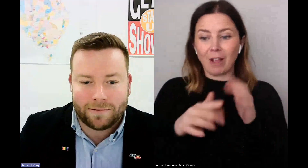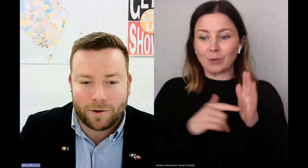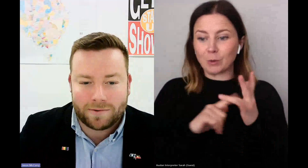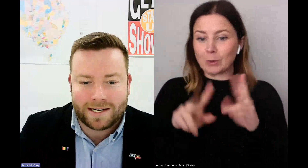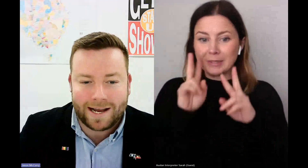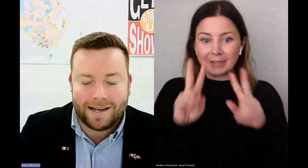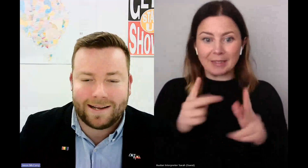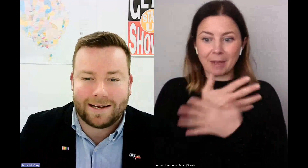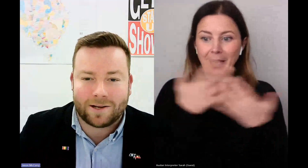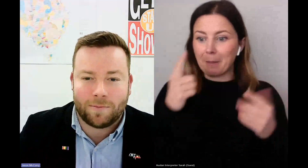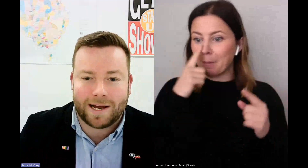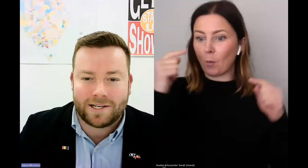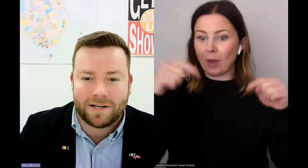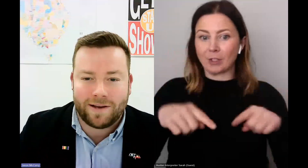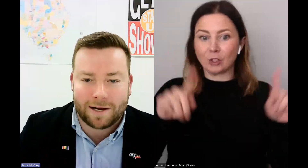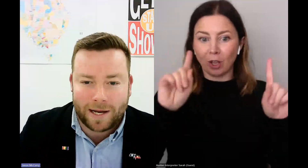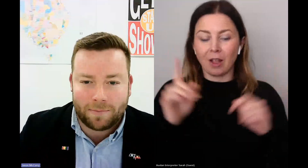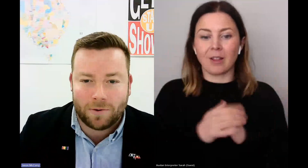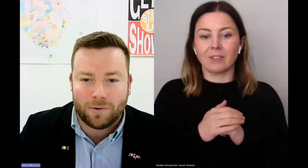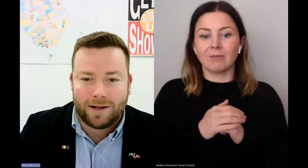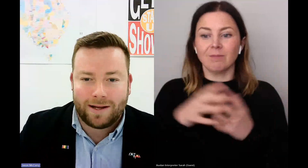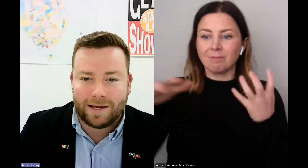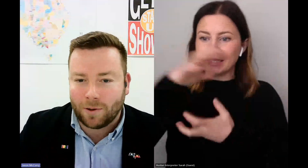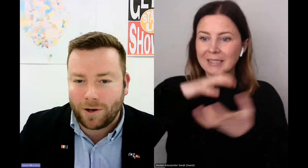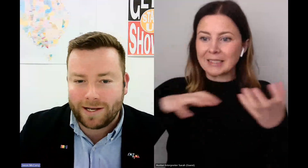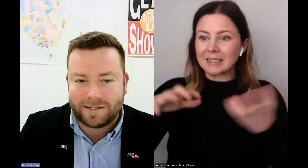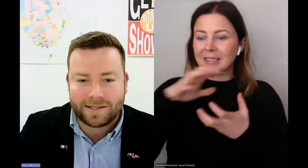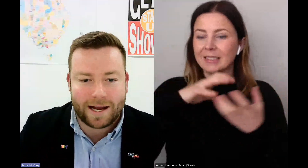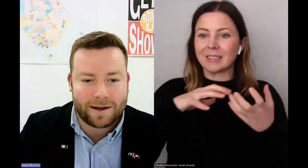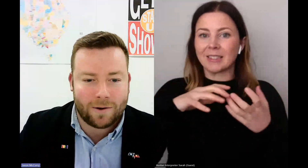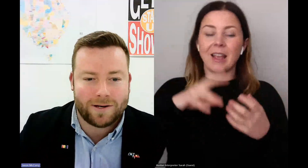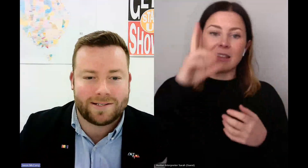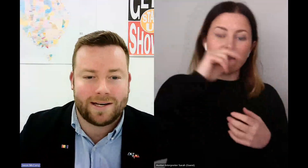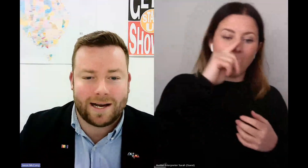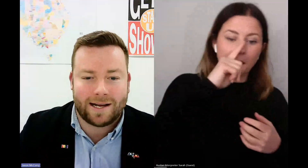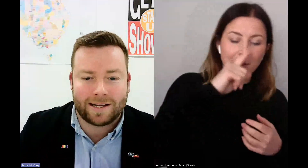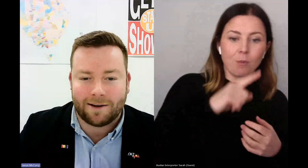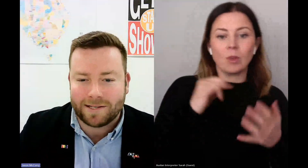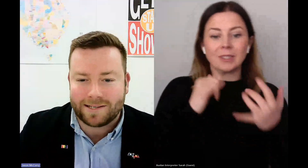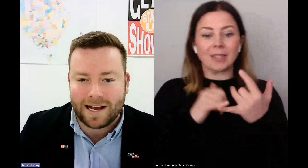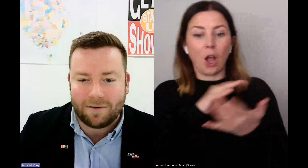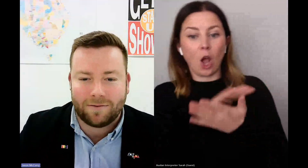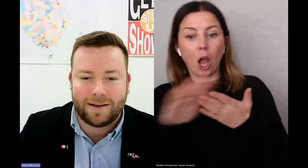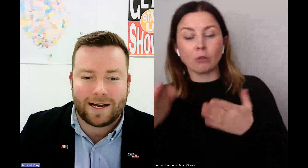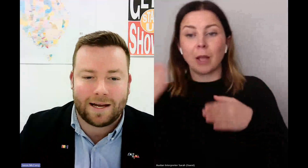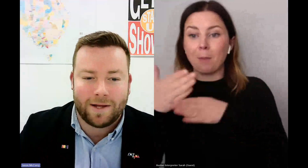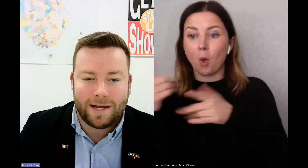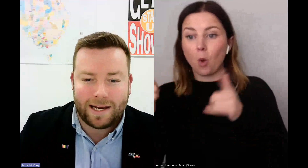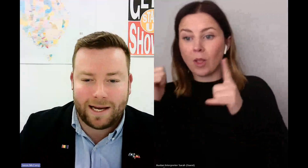in the room today, a combination of young people, employers, stakeholders and government staff